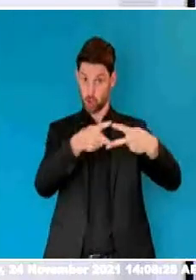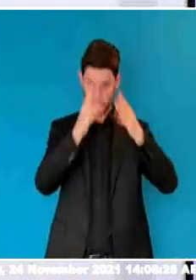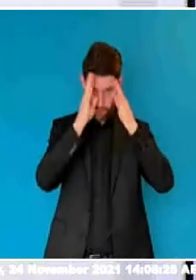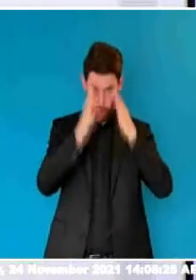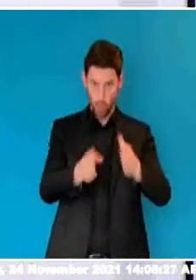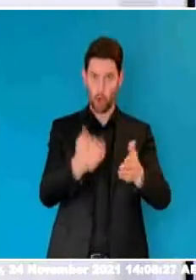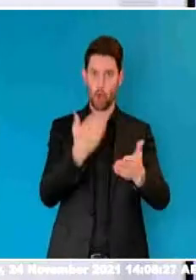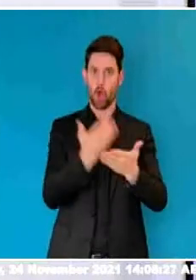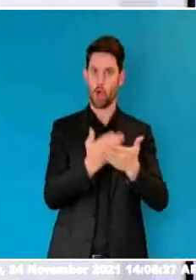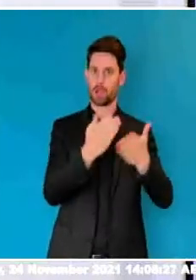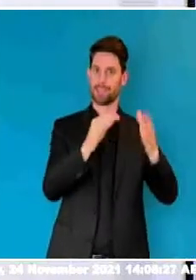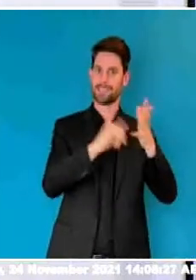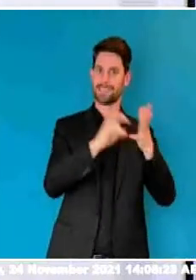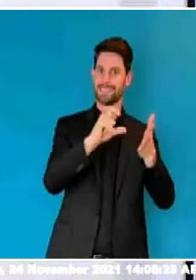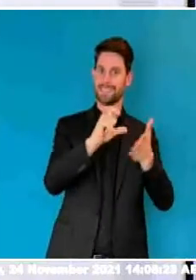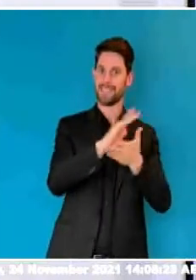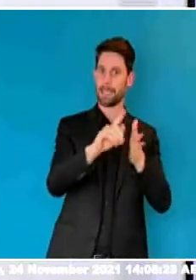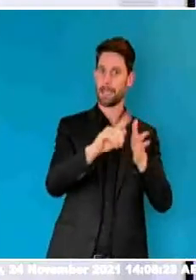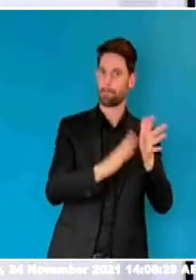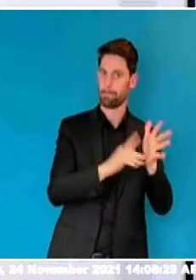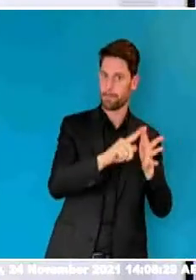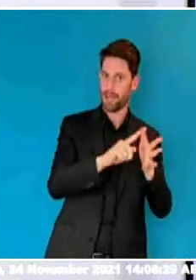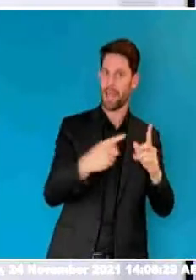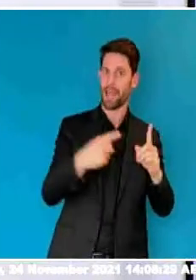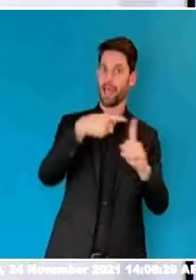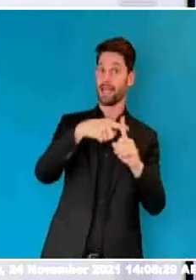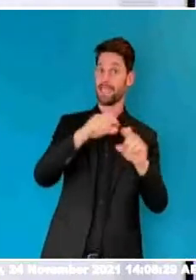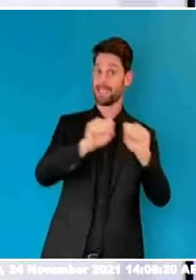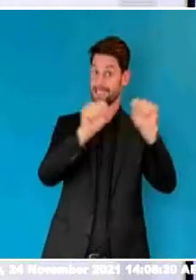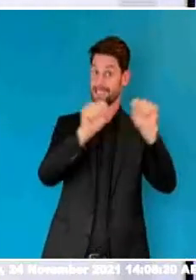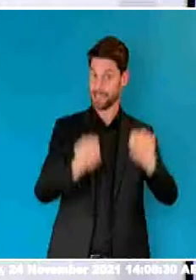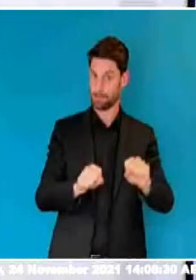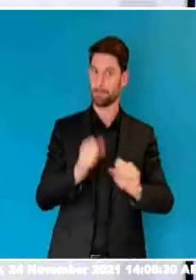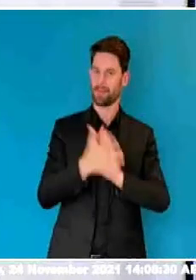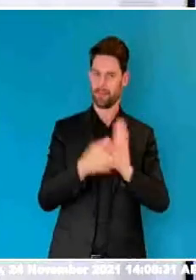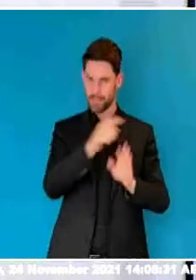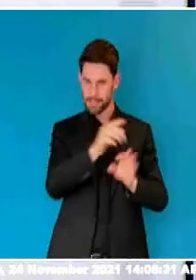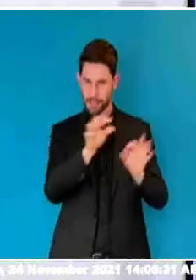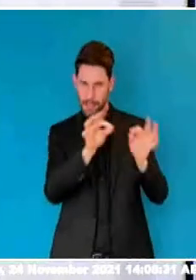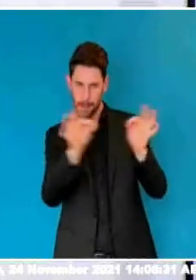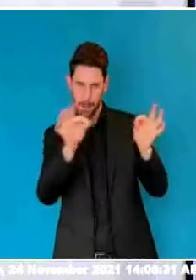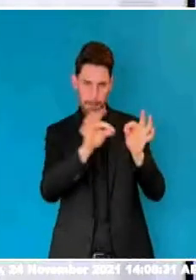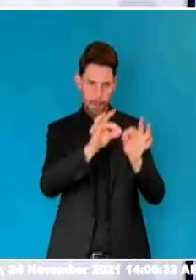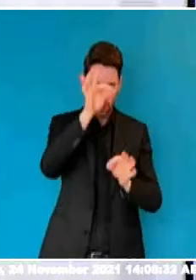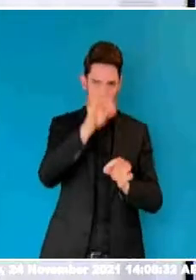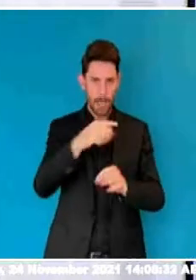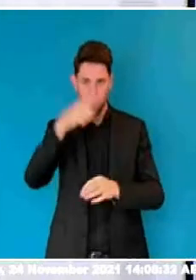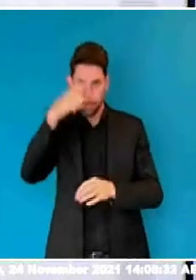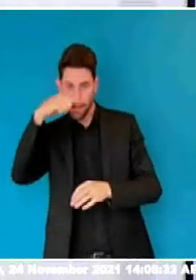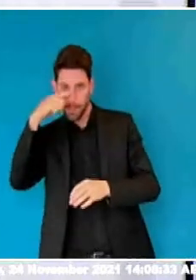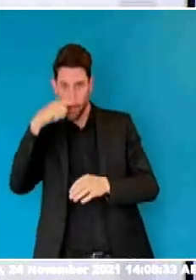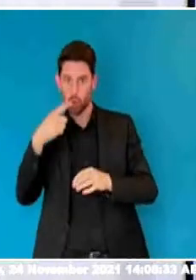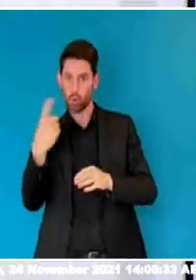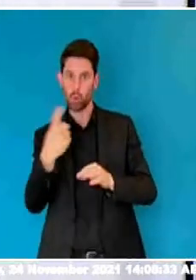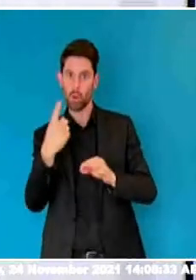described. That's measuring the movement of people between systems and supporting people moving between systems.